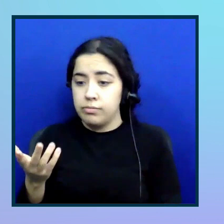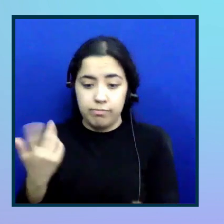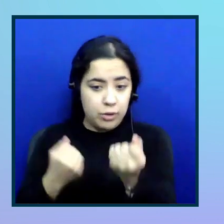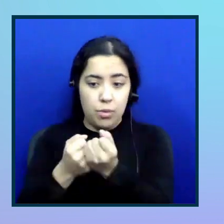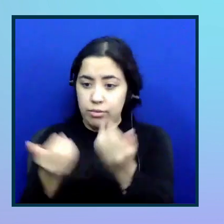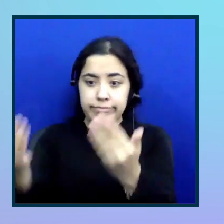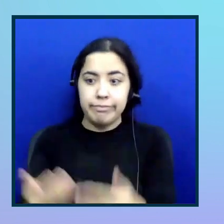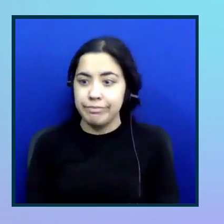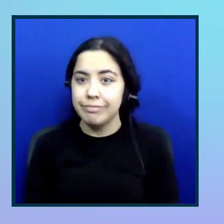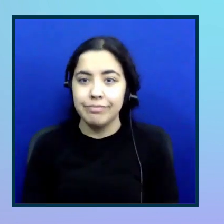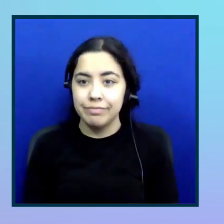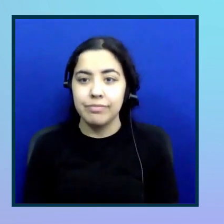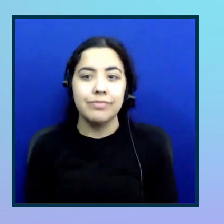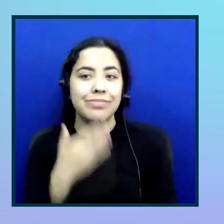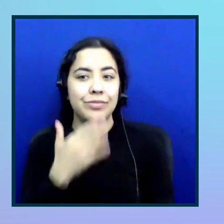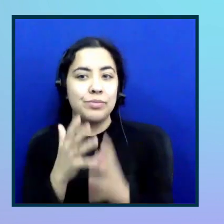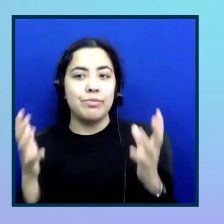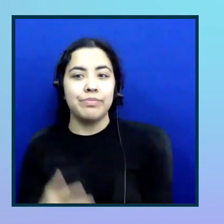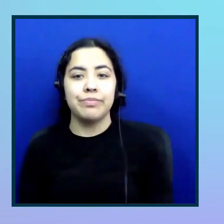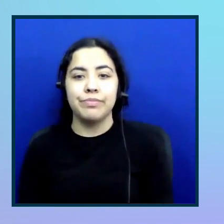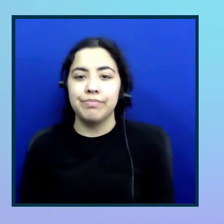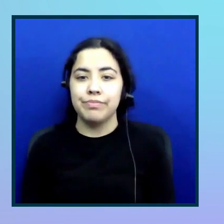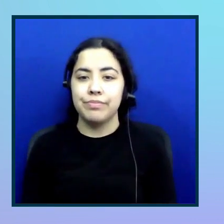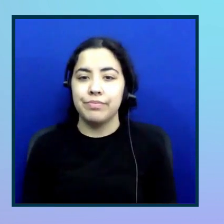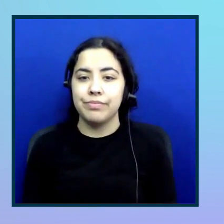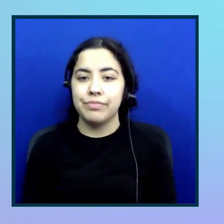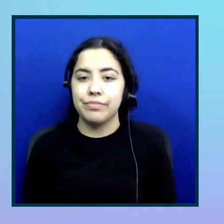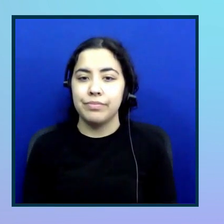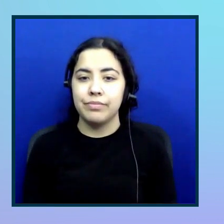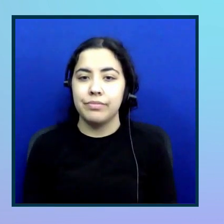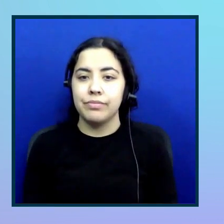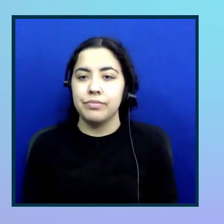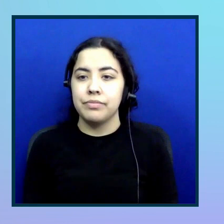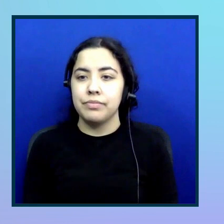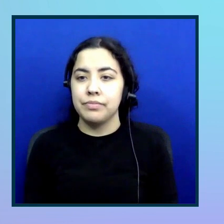Absolutely, thank you very much. Okay, next question here.